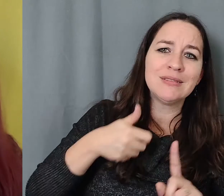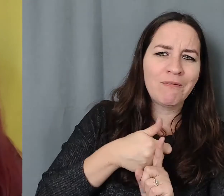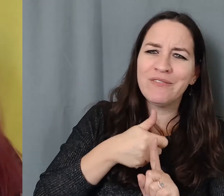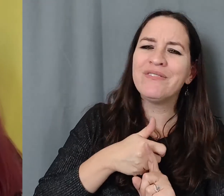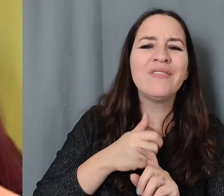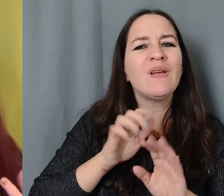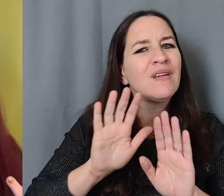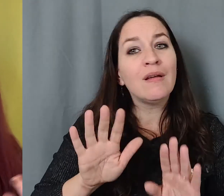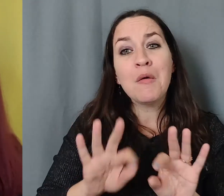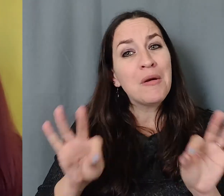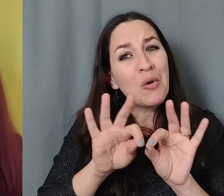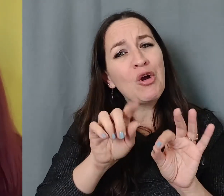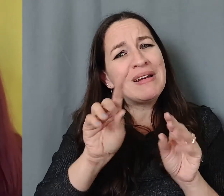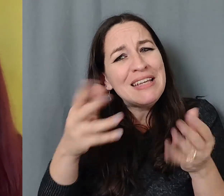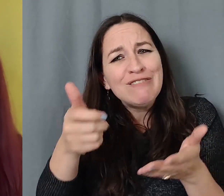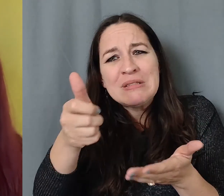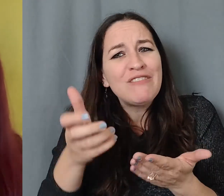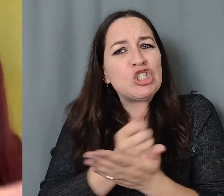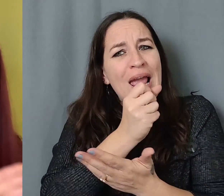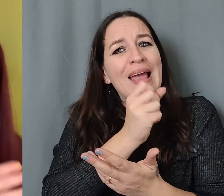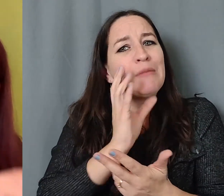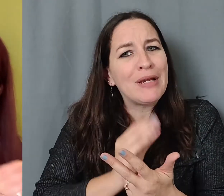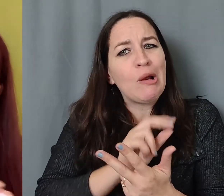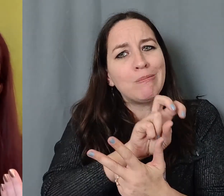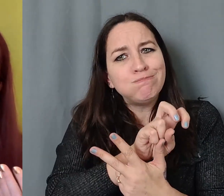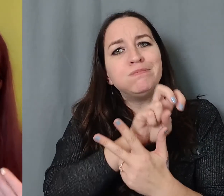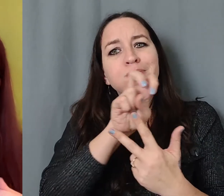When really they didn't give themselves a chance to go through the stages.